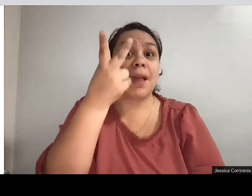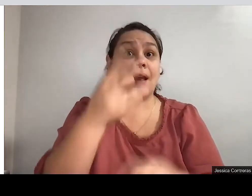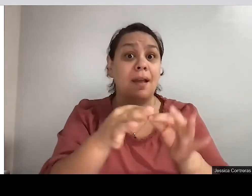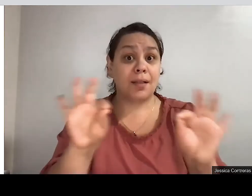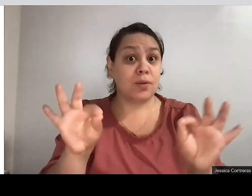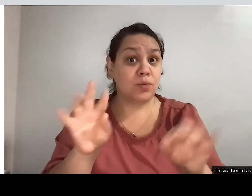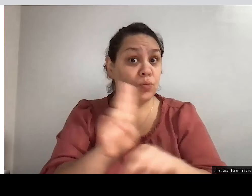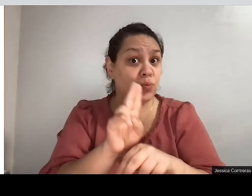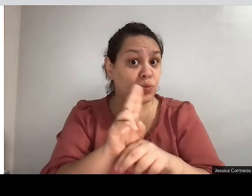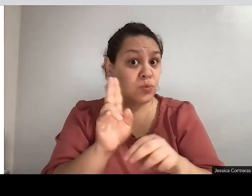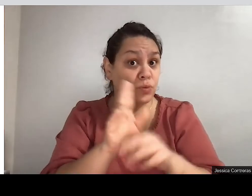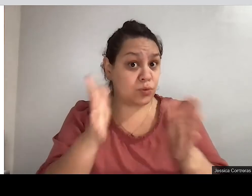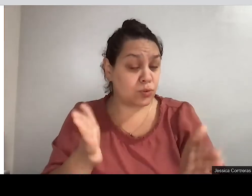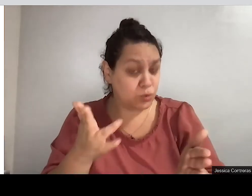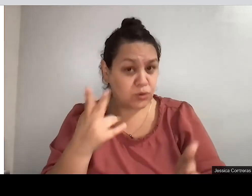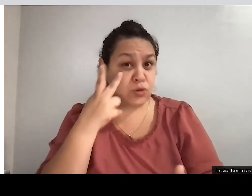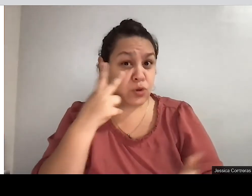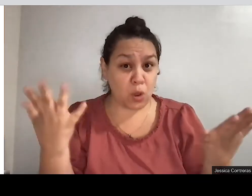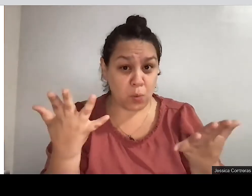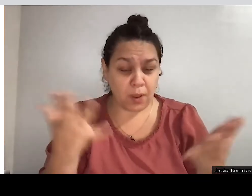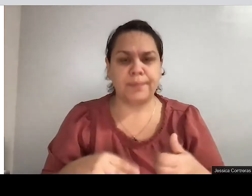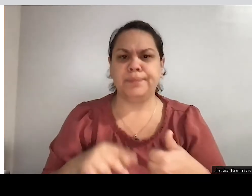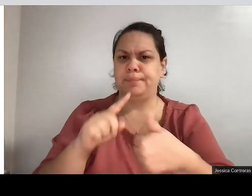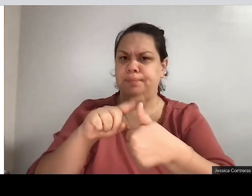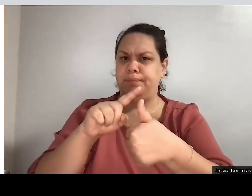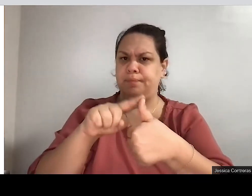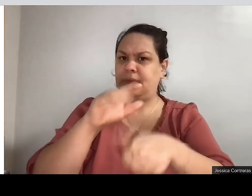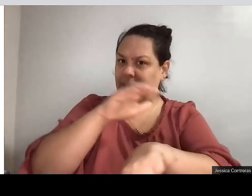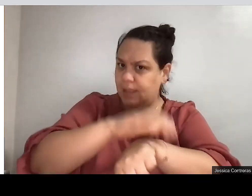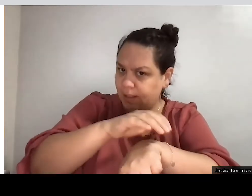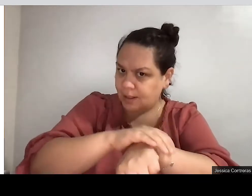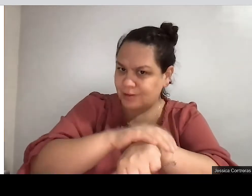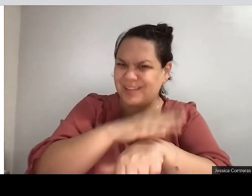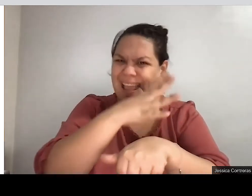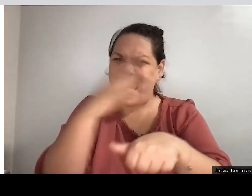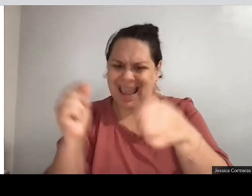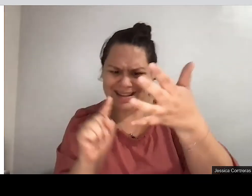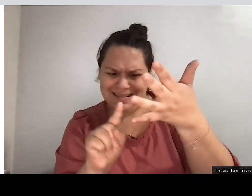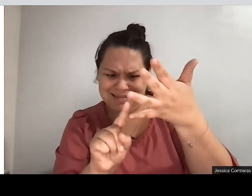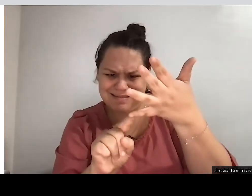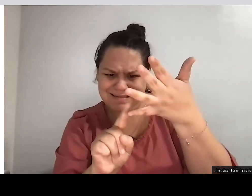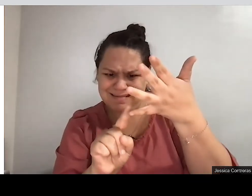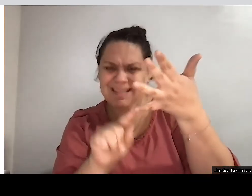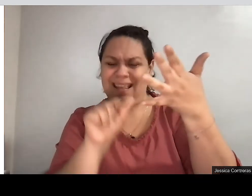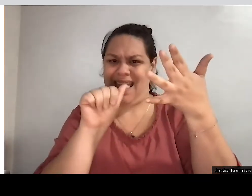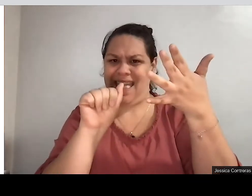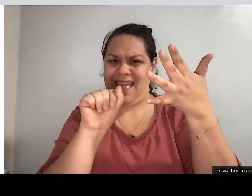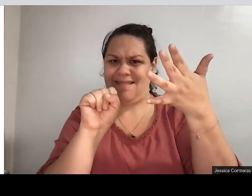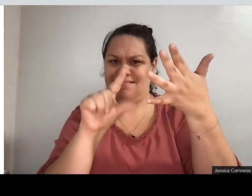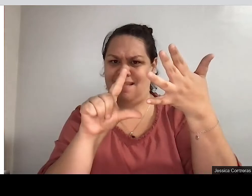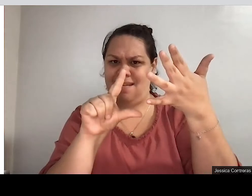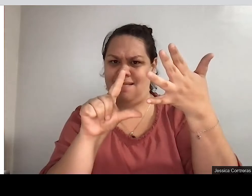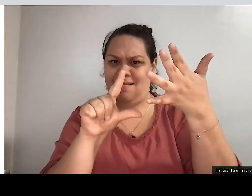For example, a Deaf ASL-English bilingual participant saw words in English and in ASL.